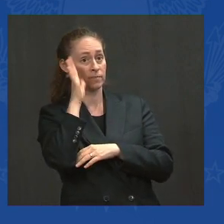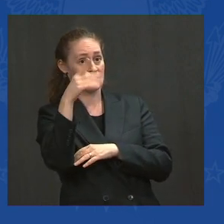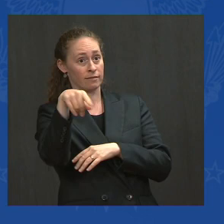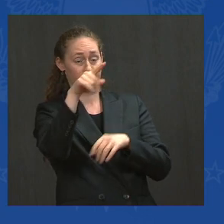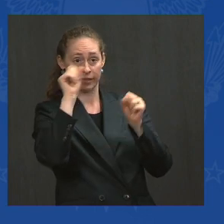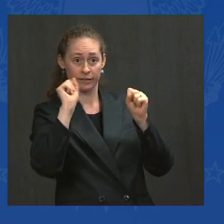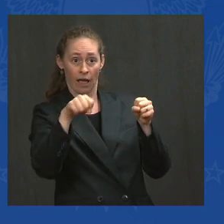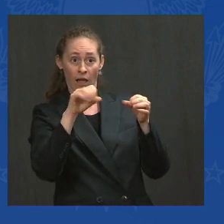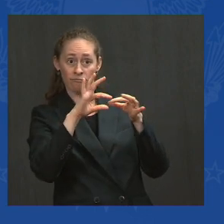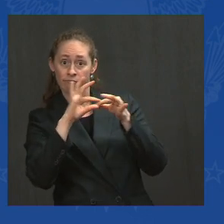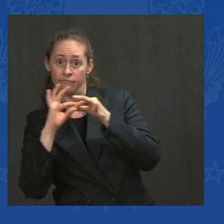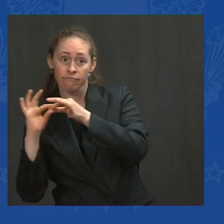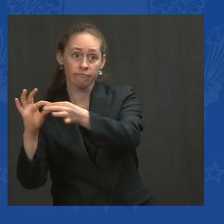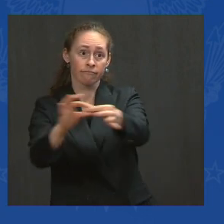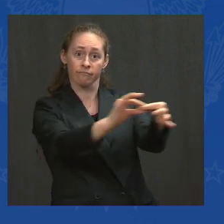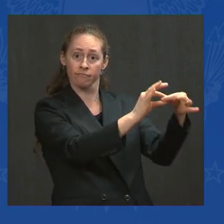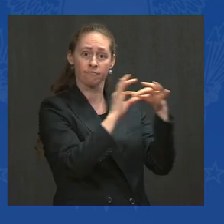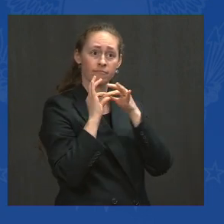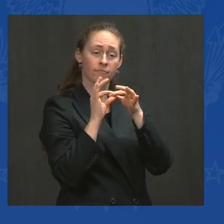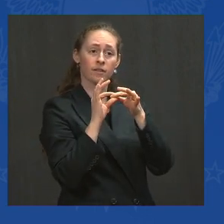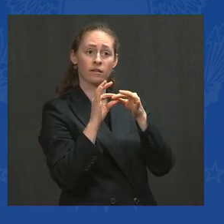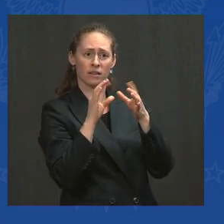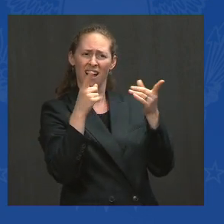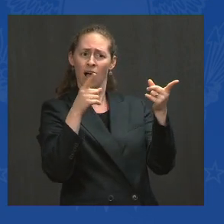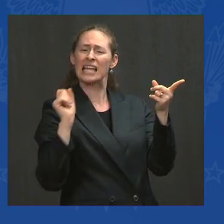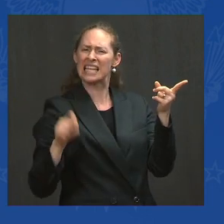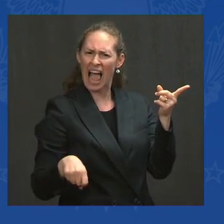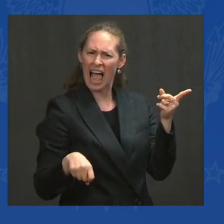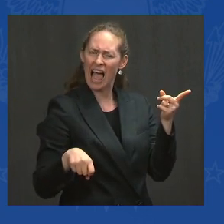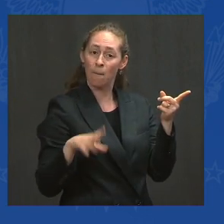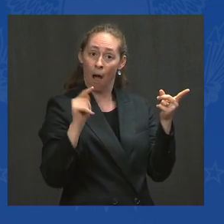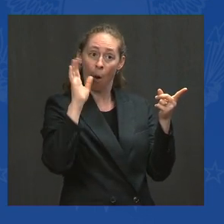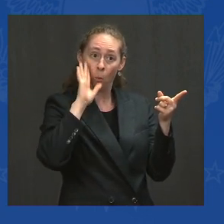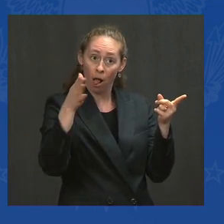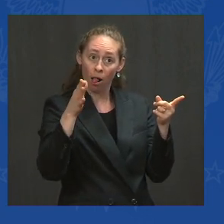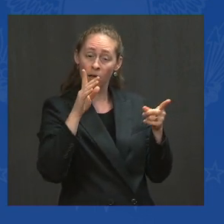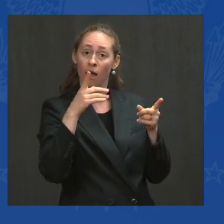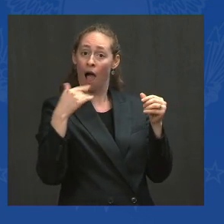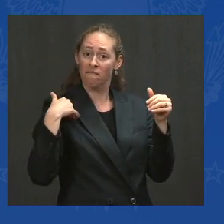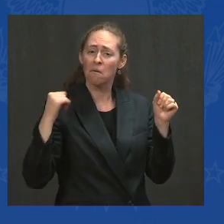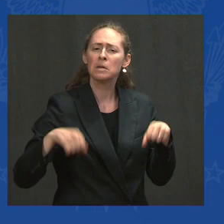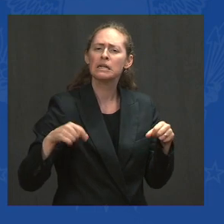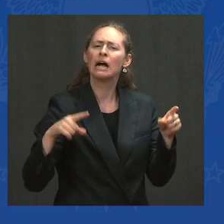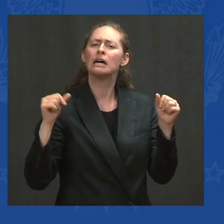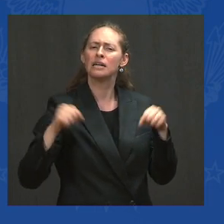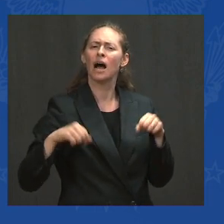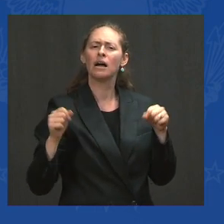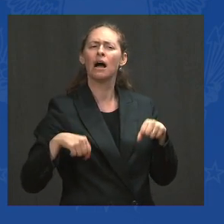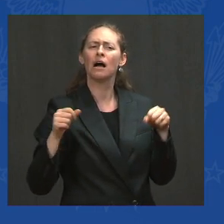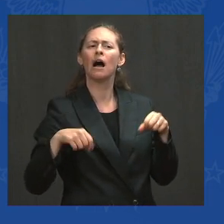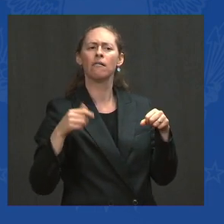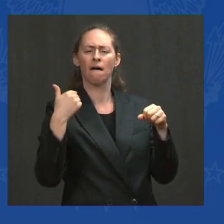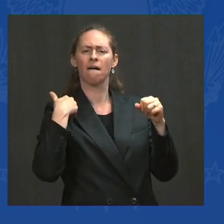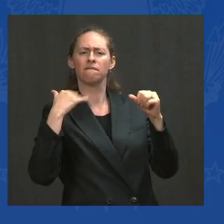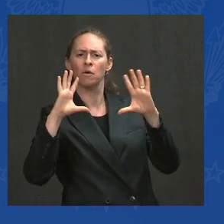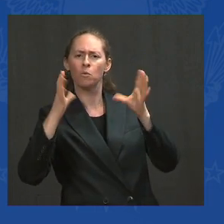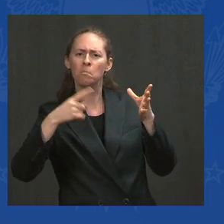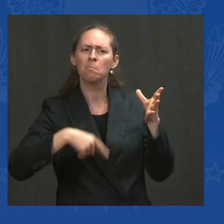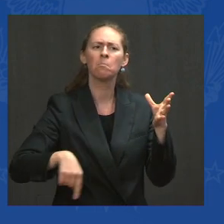It's not a question of whether they have the capacity. They have the capacity. They have the forces. They have the equipment.